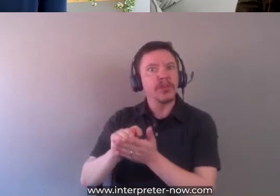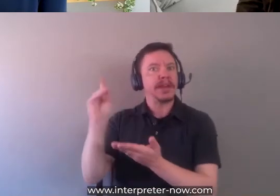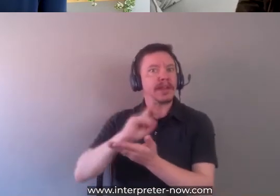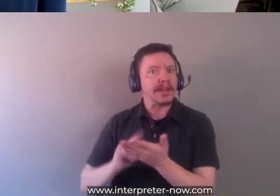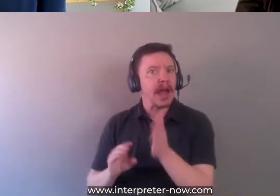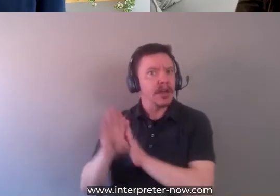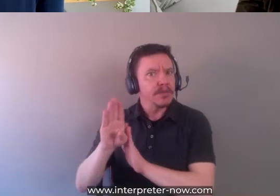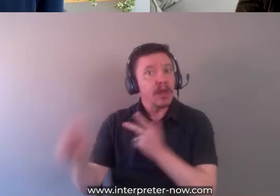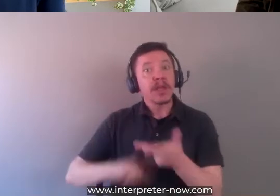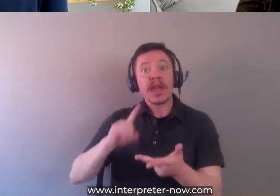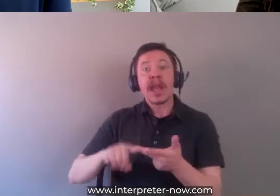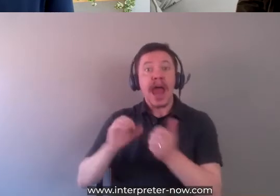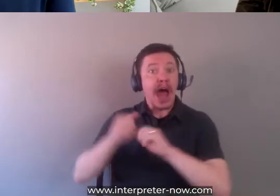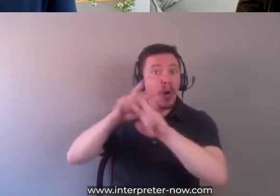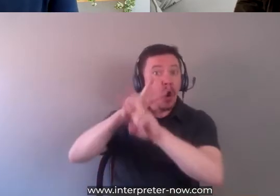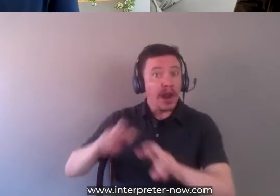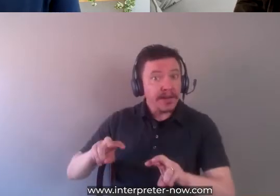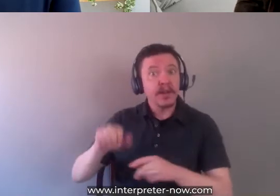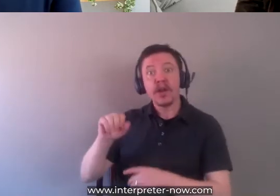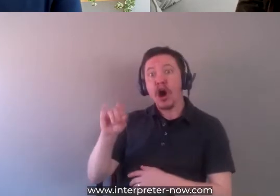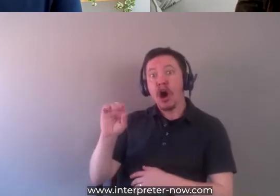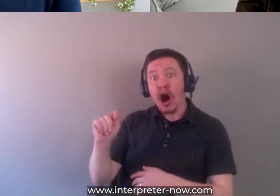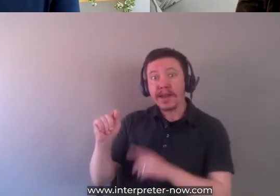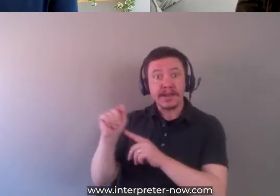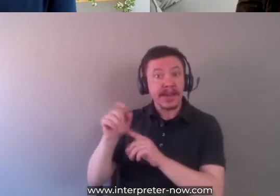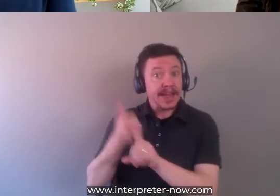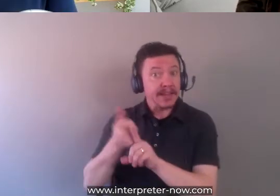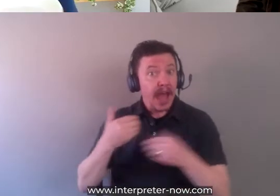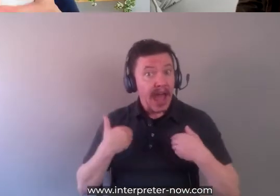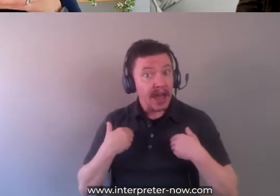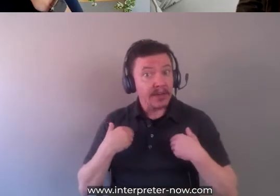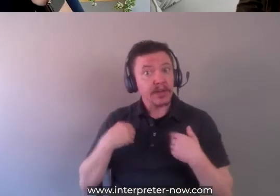how it has been audited, if any of that audit has taken place externally or by third parties